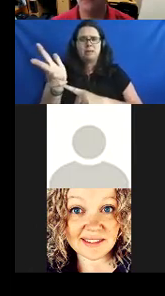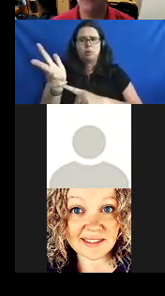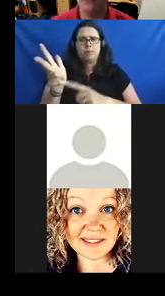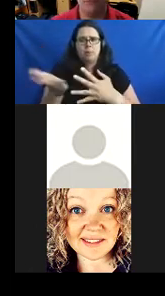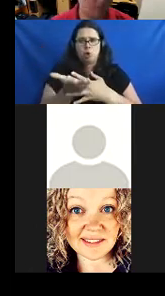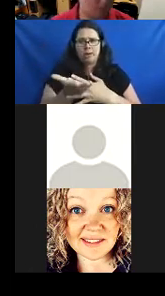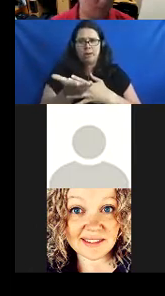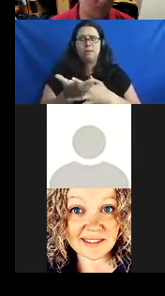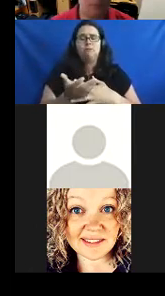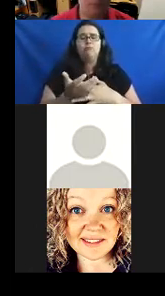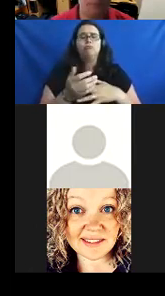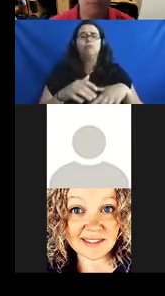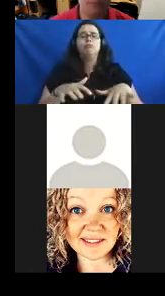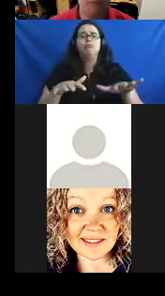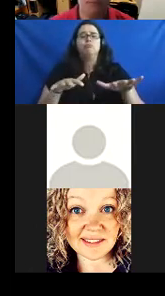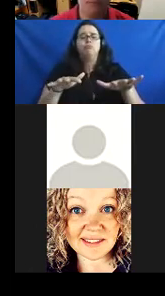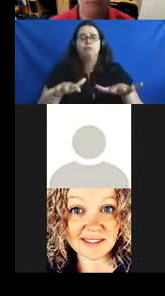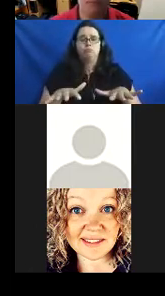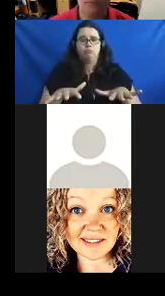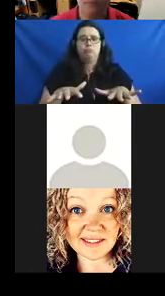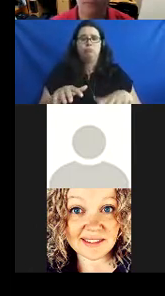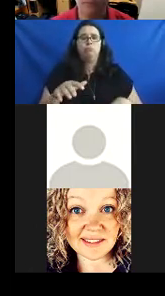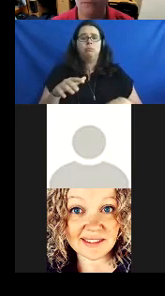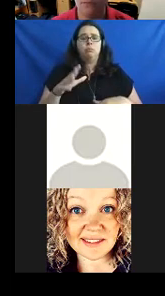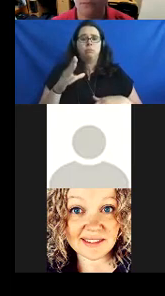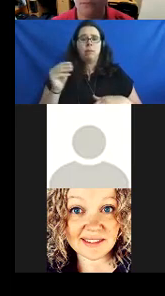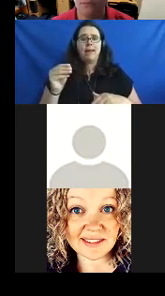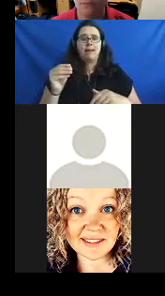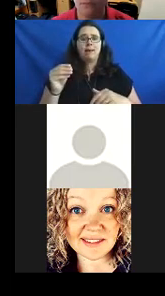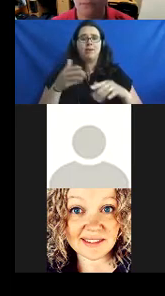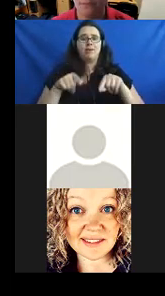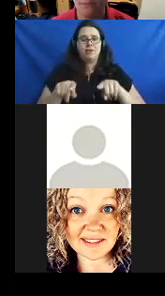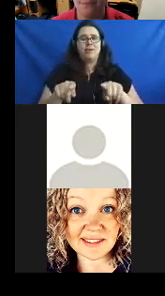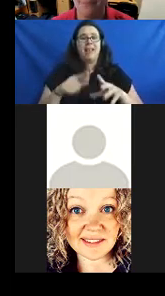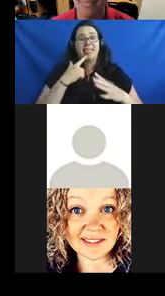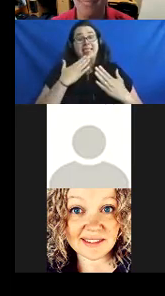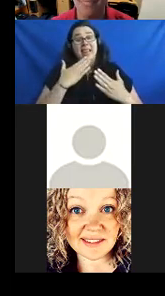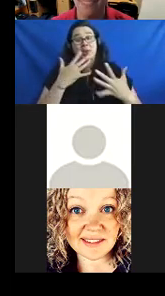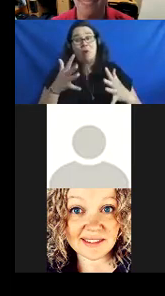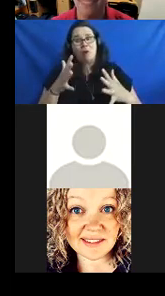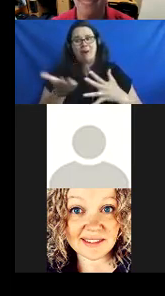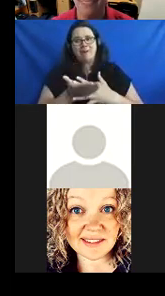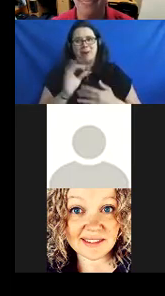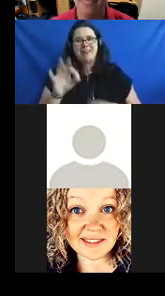WE WILL STEP AWAY. DURING THE BREAK IF YOU WOULD -- I EVEN GOT A THANK YOU READY FOR THAT BREAK.